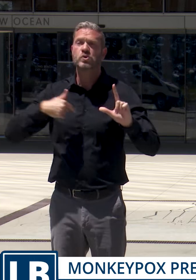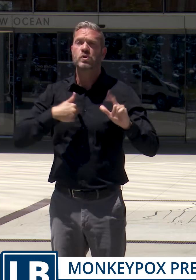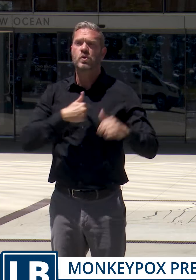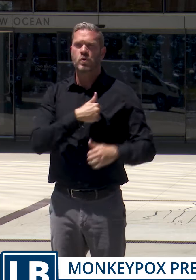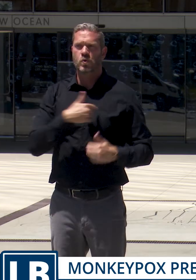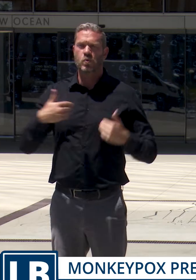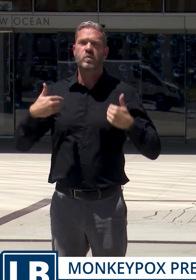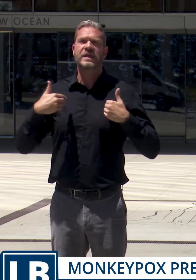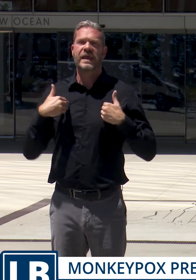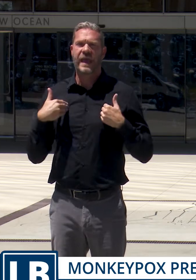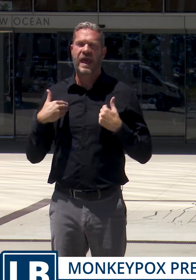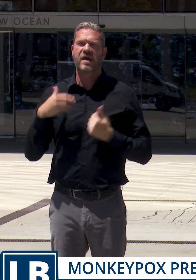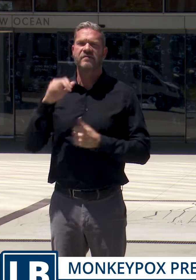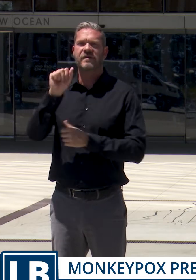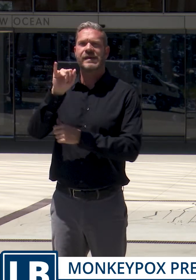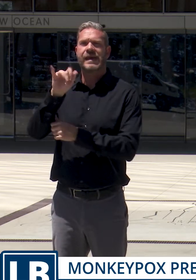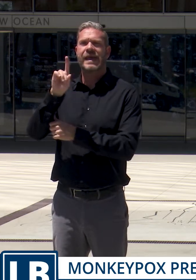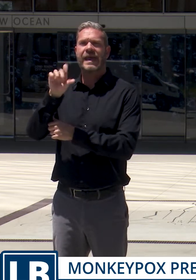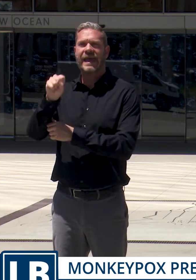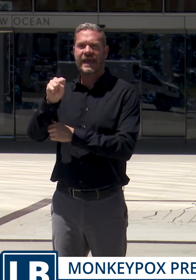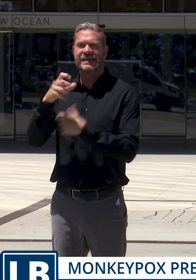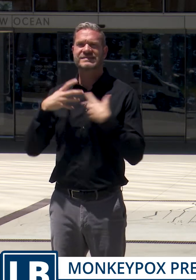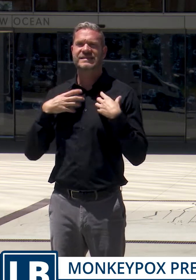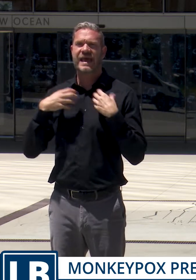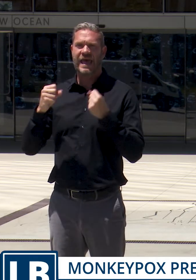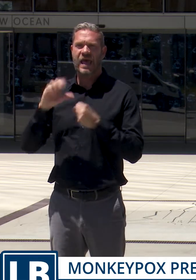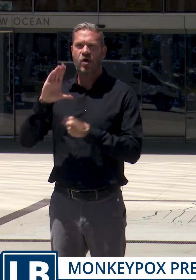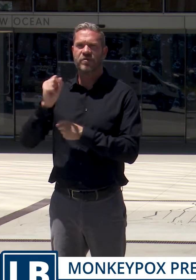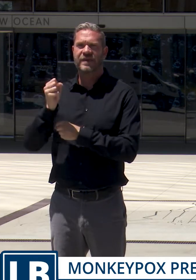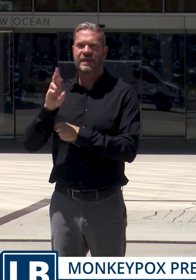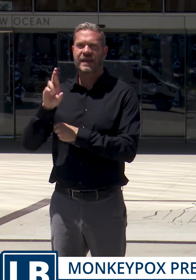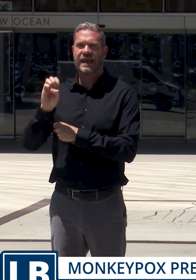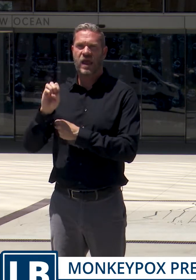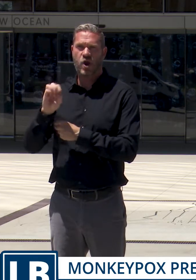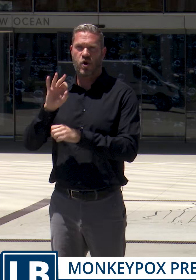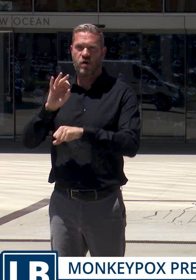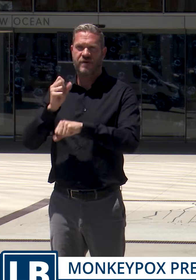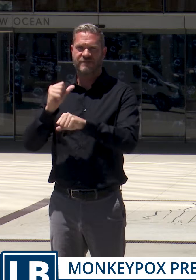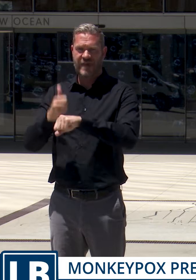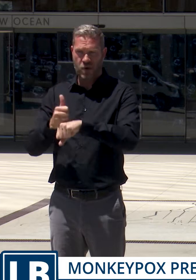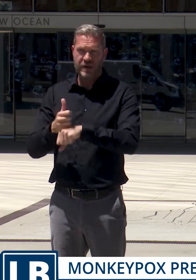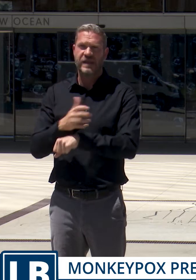the aids healthcare foundation apl apla health the long beach comprehensive health center st mary's